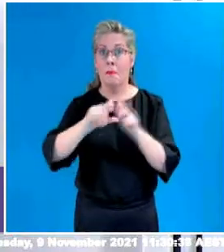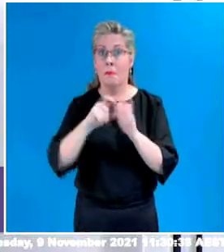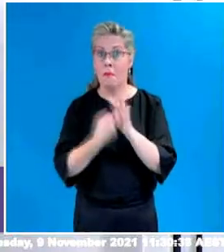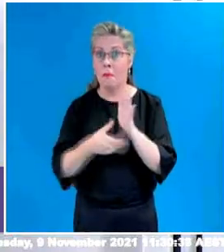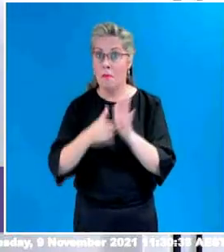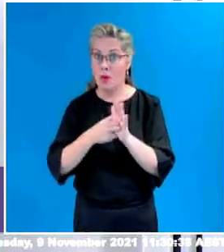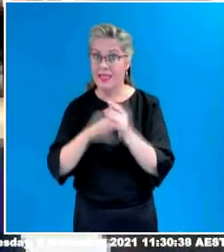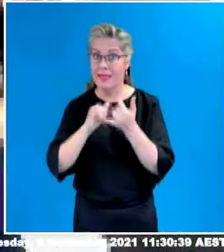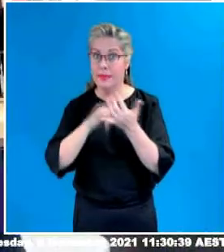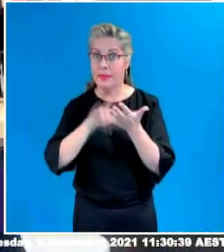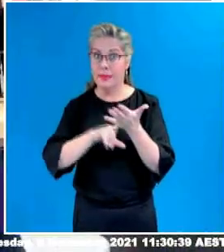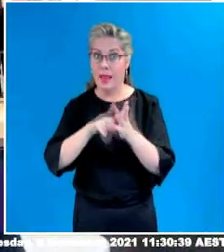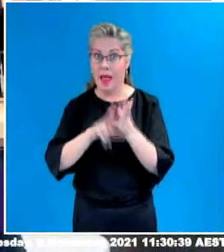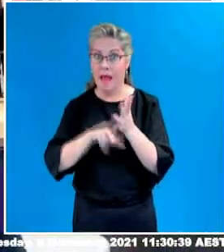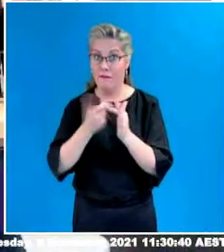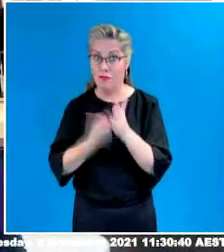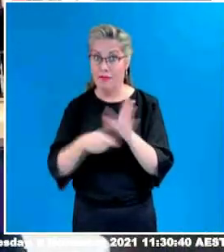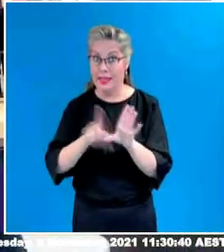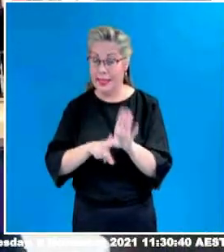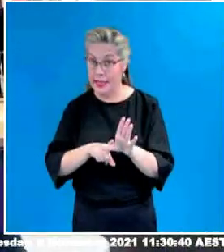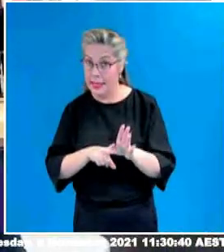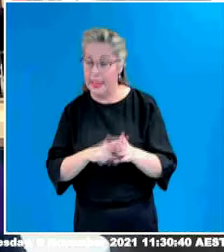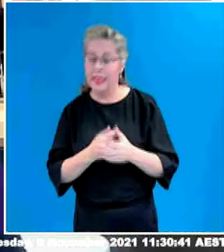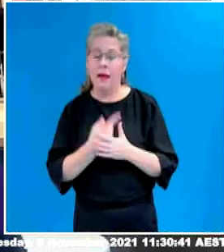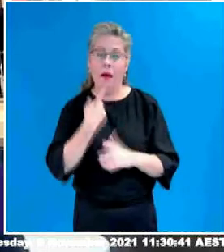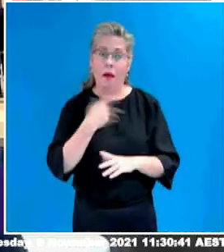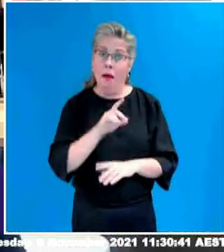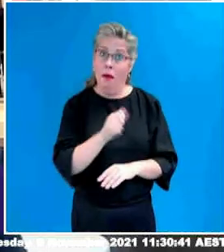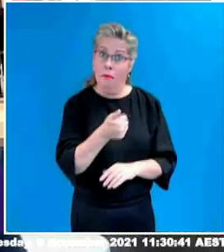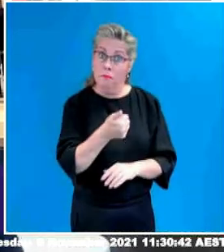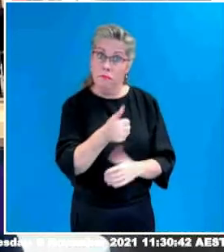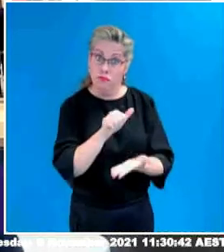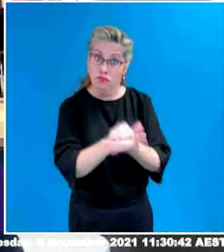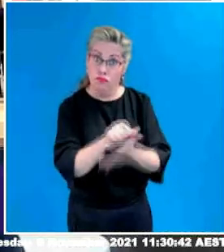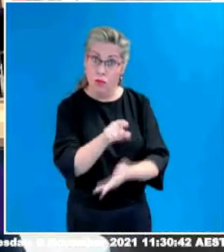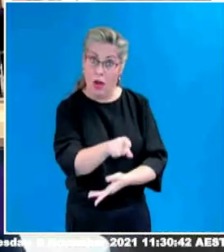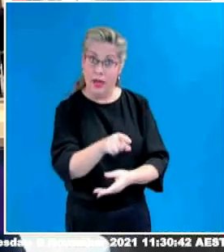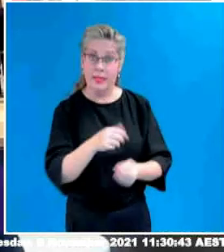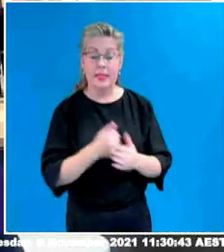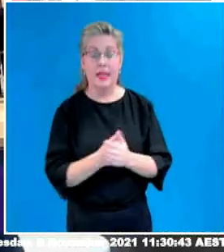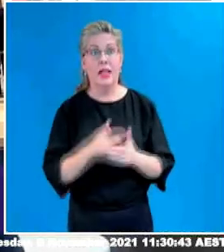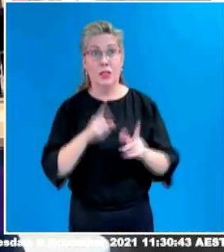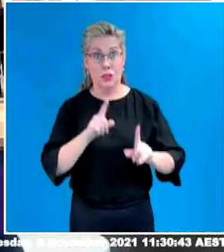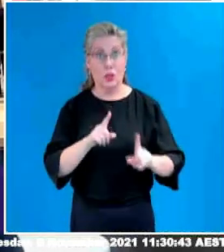We are now seeing in Europe a push to move to that second phase, to have laws